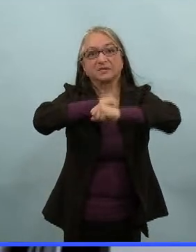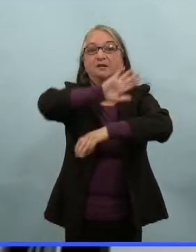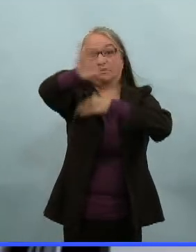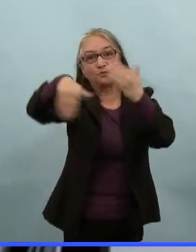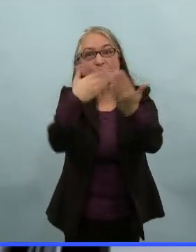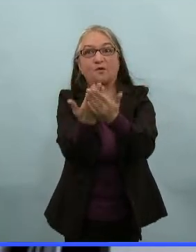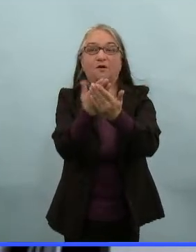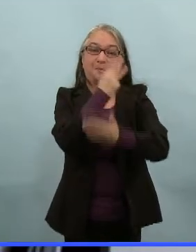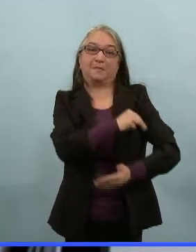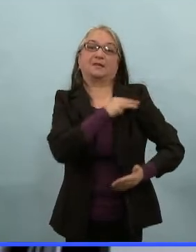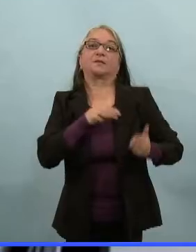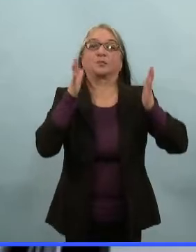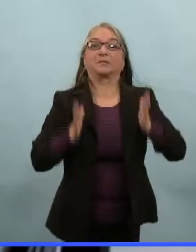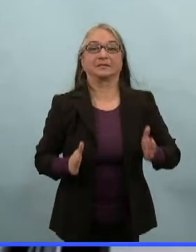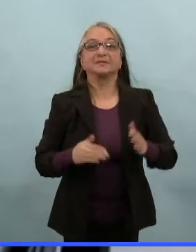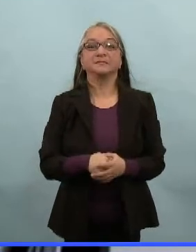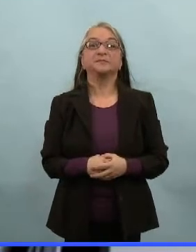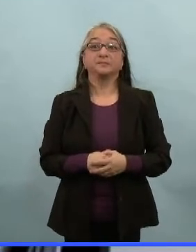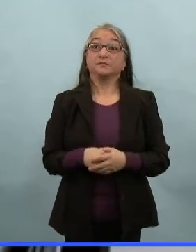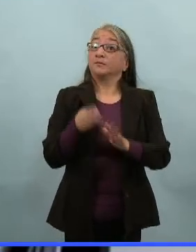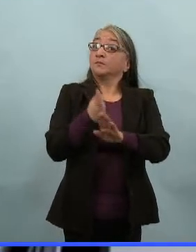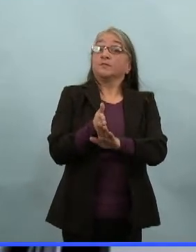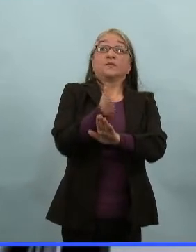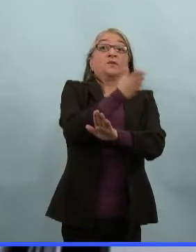before we move to questions i just wanted to address something that i've been